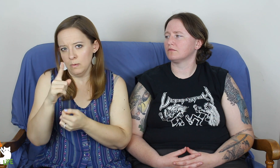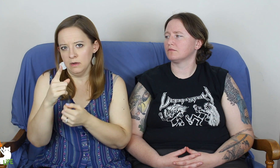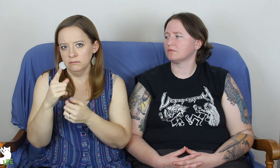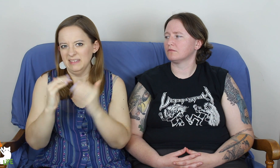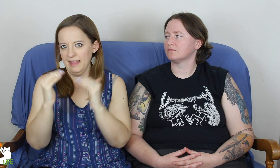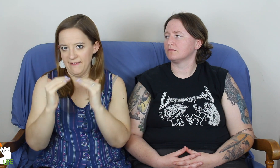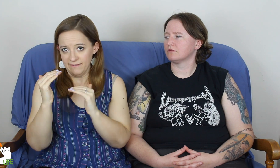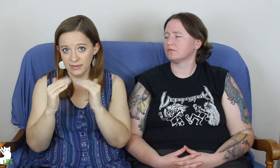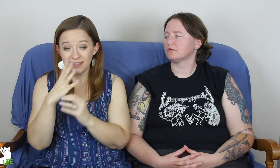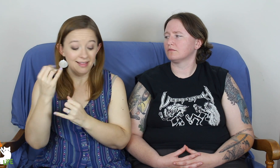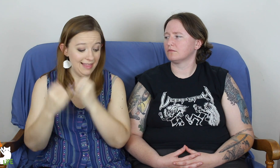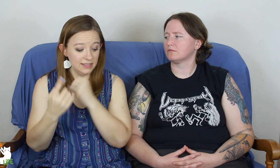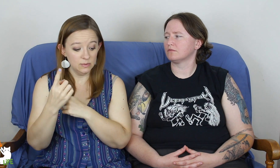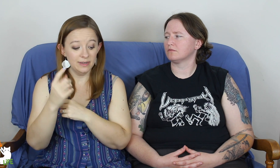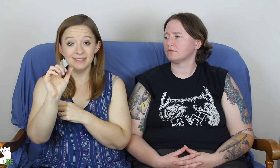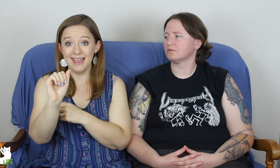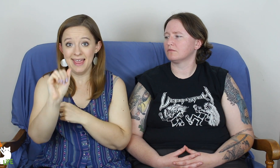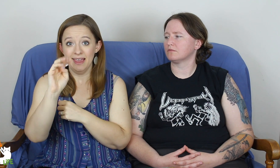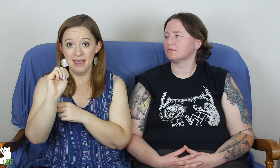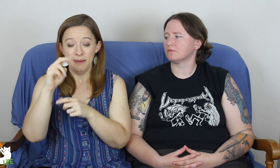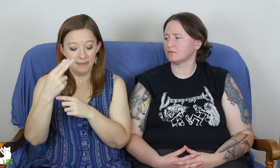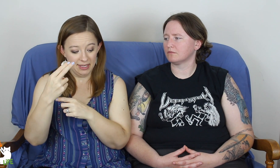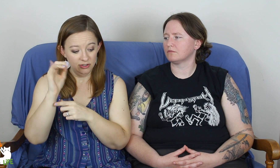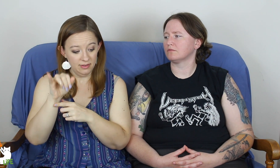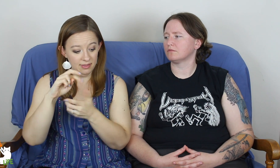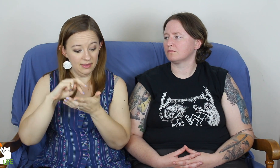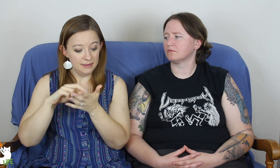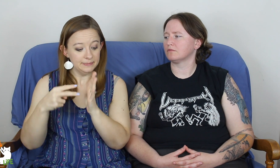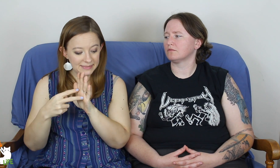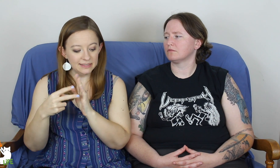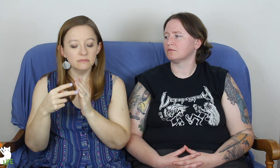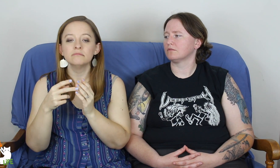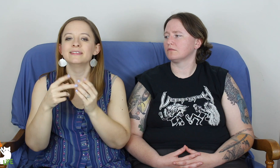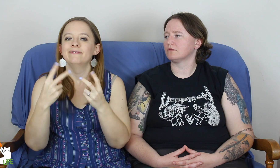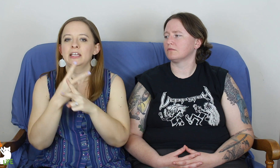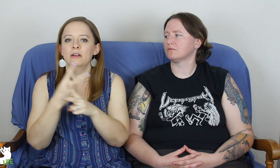So, that's good to know your levels. The last one is AMH which means...